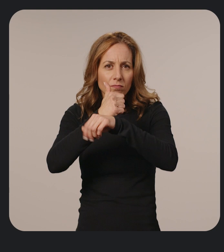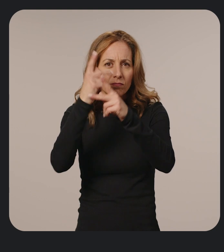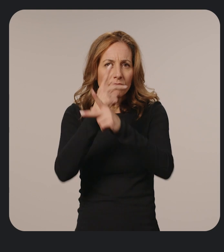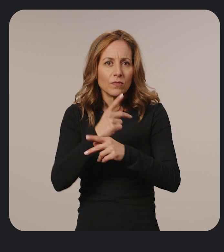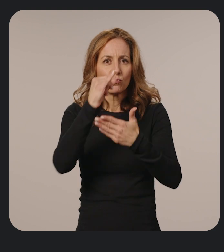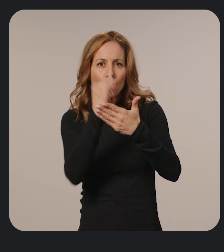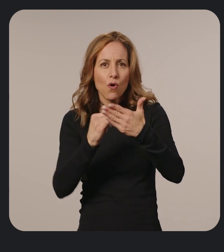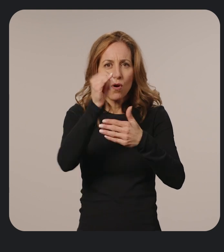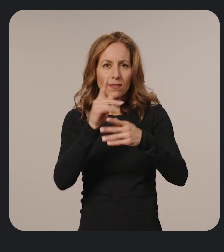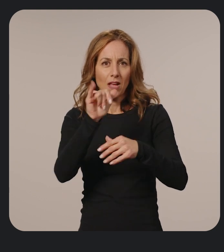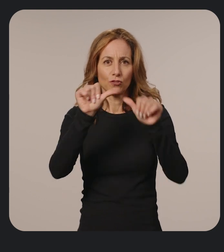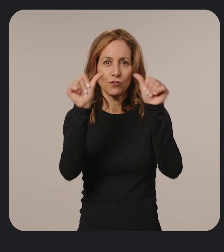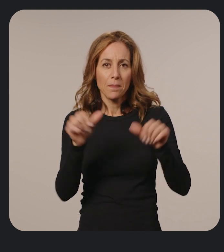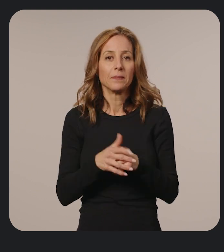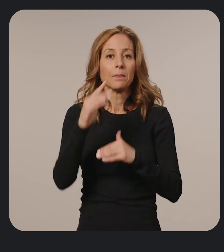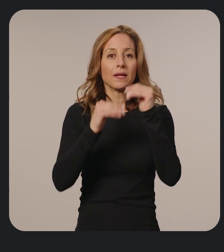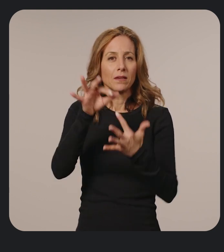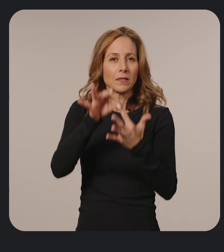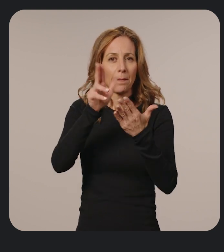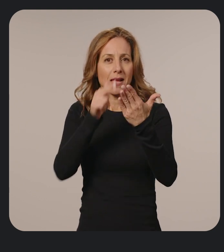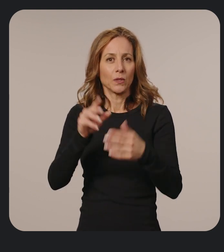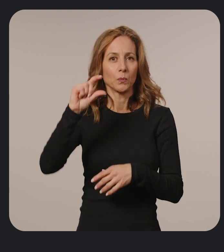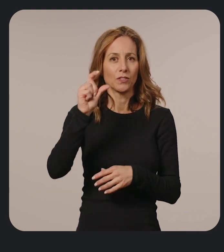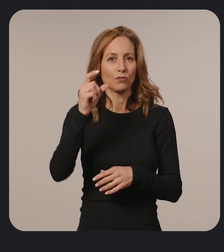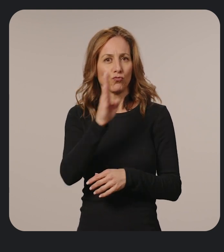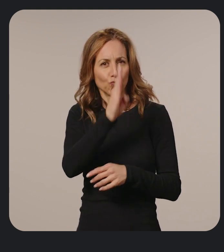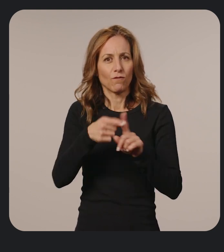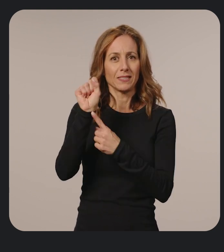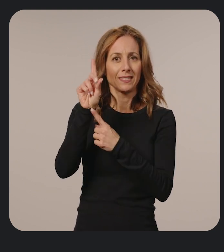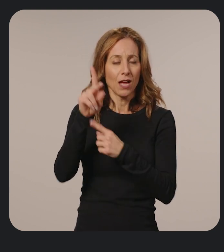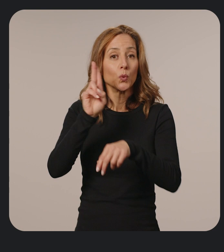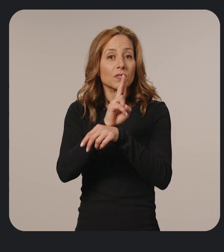It builds a custom paint widget, and that's straight out of the SDK, which uses OrbShaderPainter